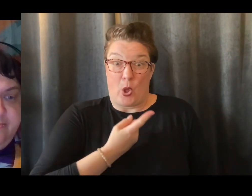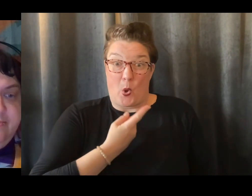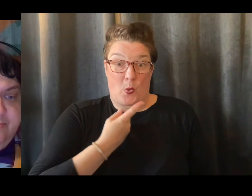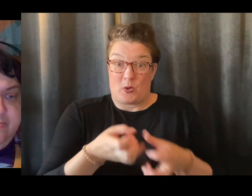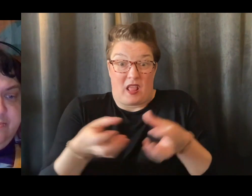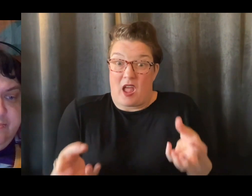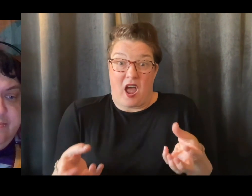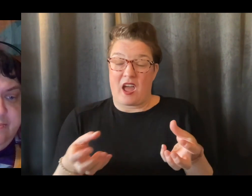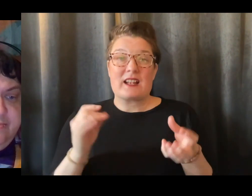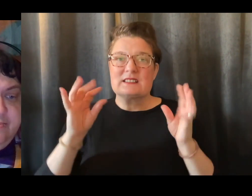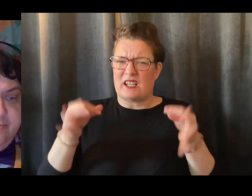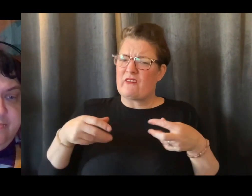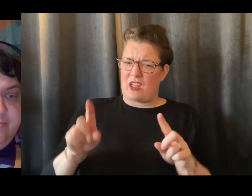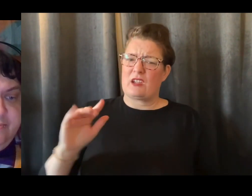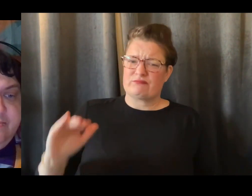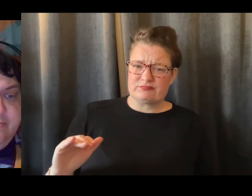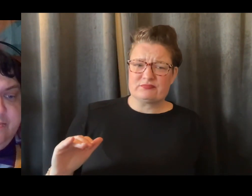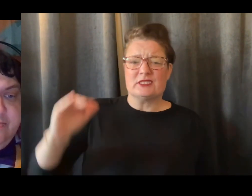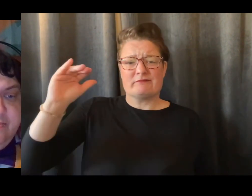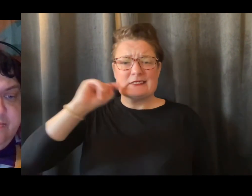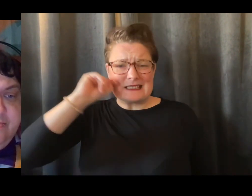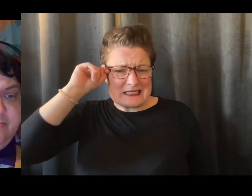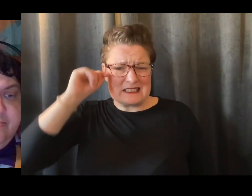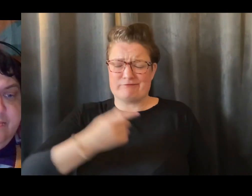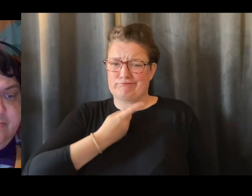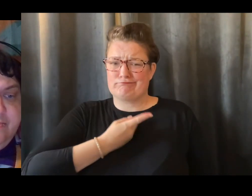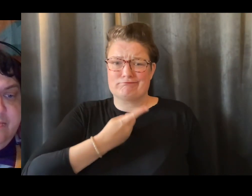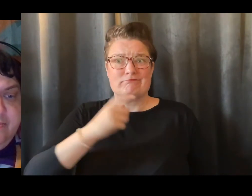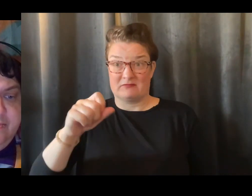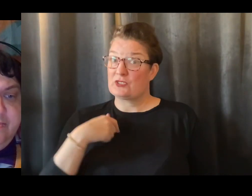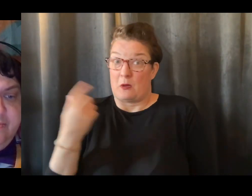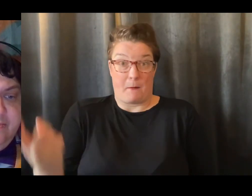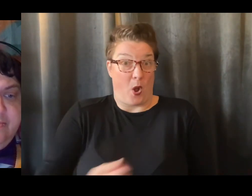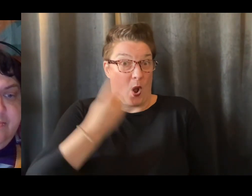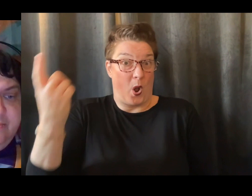so I am, I'm always thinking about the younger people of like how to